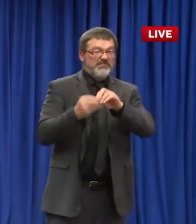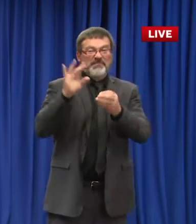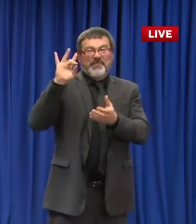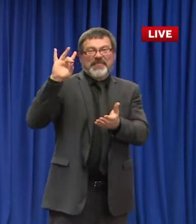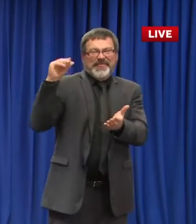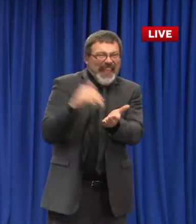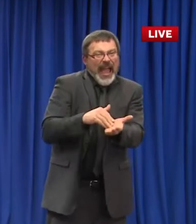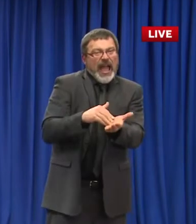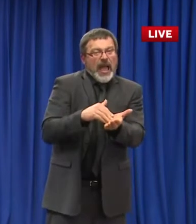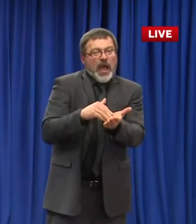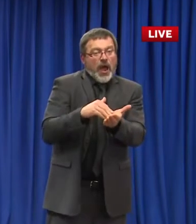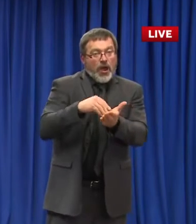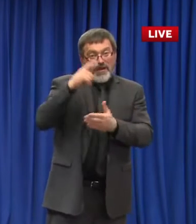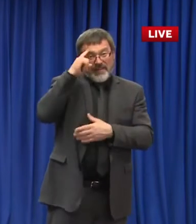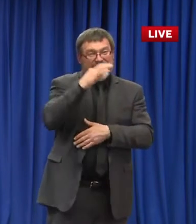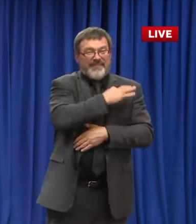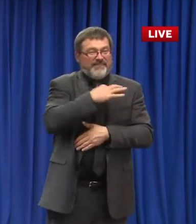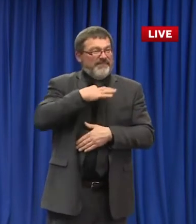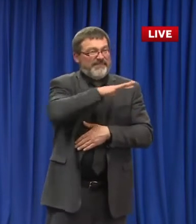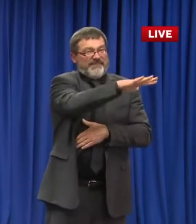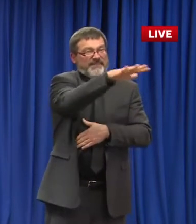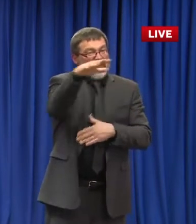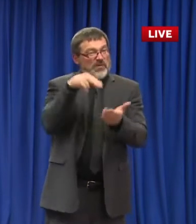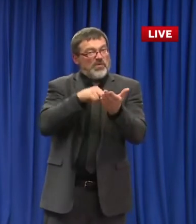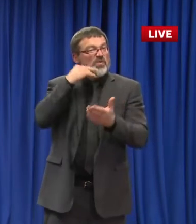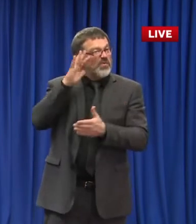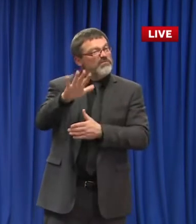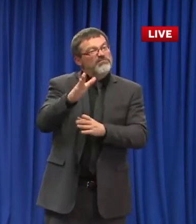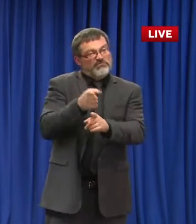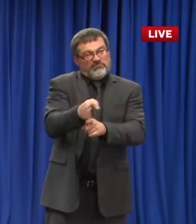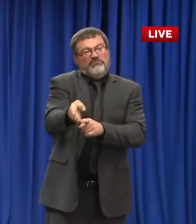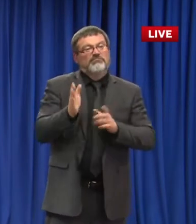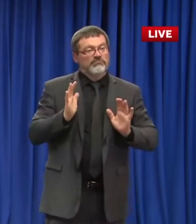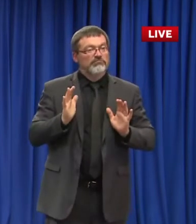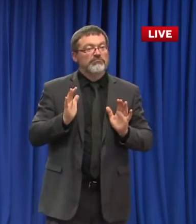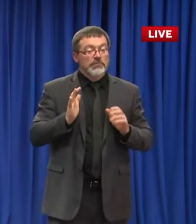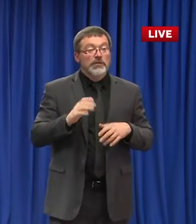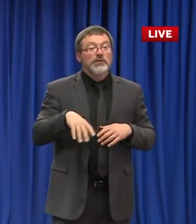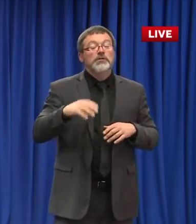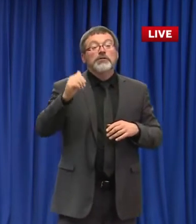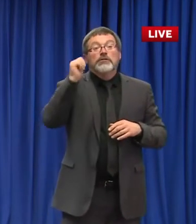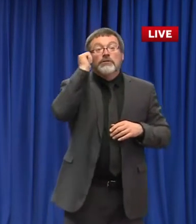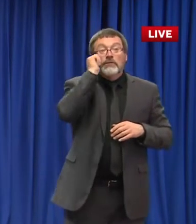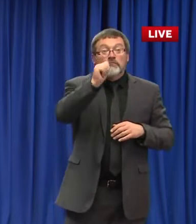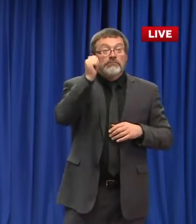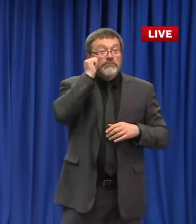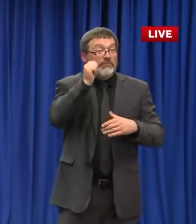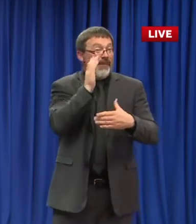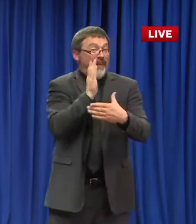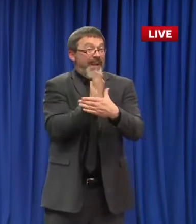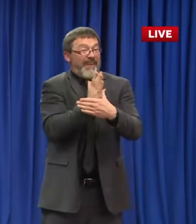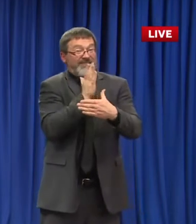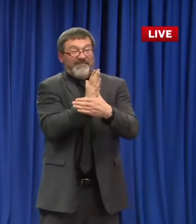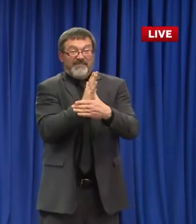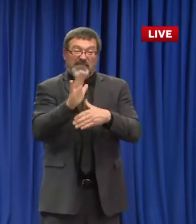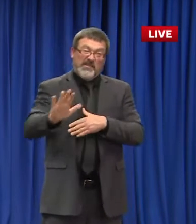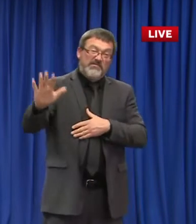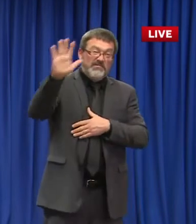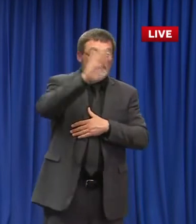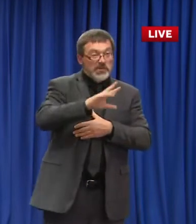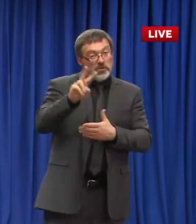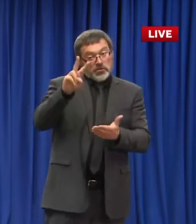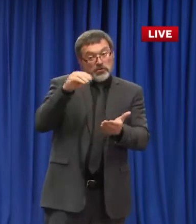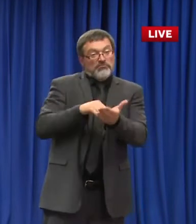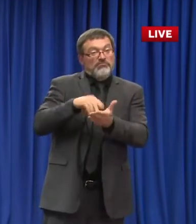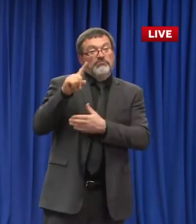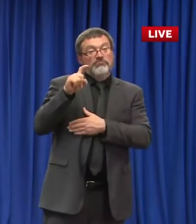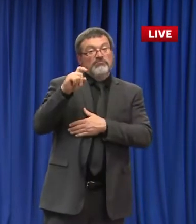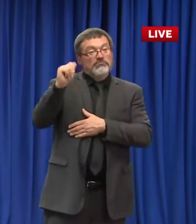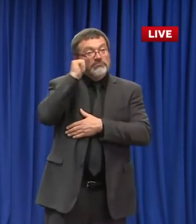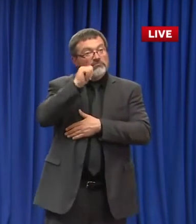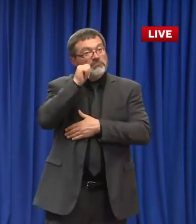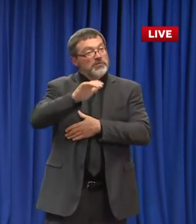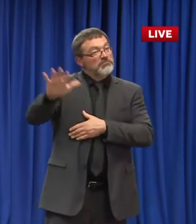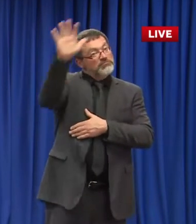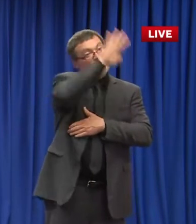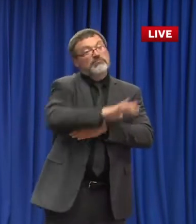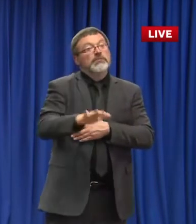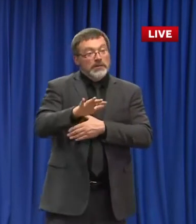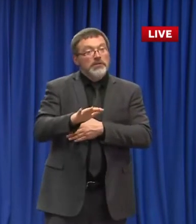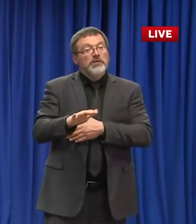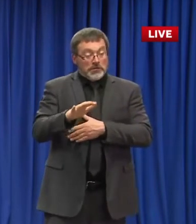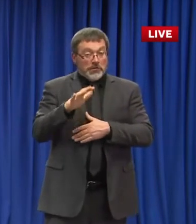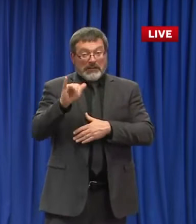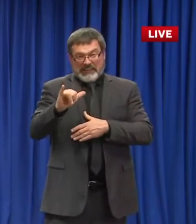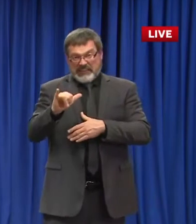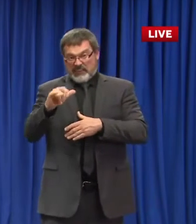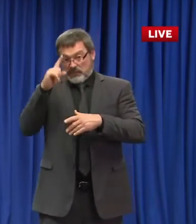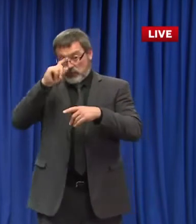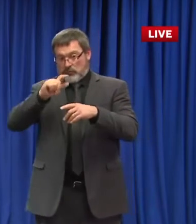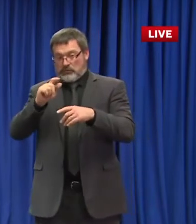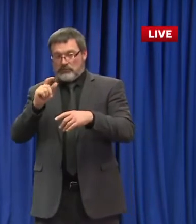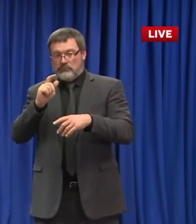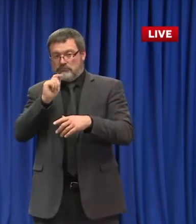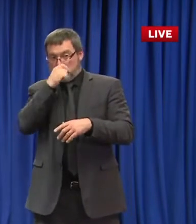WE HAVE TESTED APPROXIMATELY 8,000 LONG-TERM CARE STAFF MEMBERS IN THE STATE OF NEW HAMPSHIRE AS DR. CHAN SAID WE’RE AVERAGING A LITTLE OVER 2100 TESTS PER DAY FOR PCR TESTING